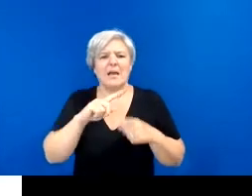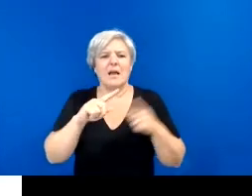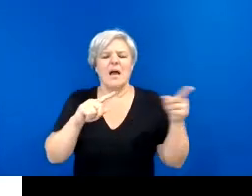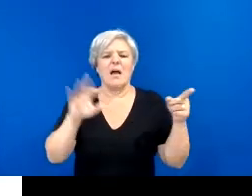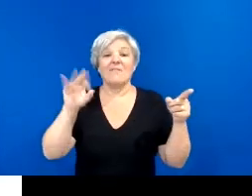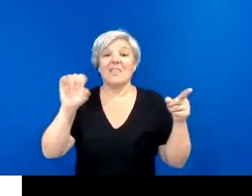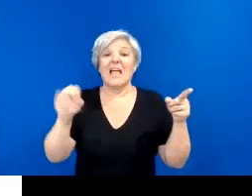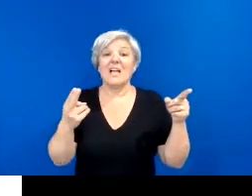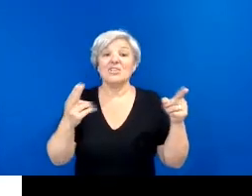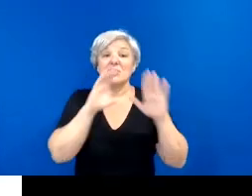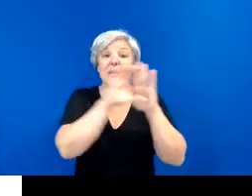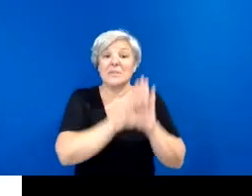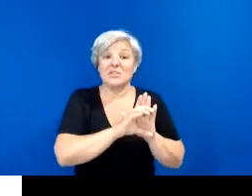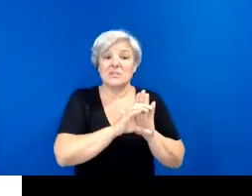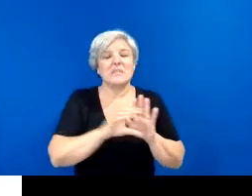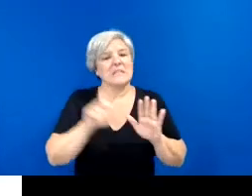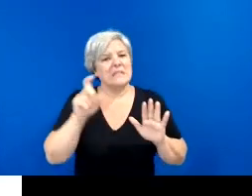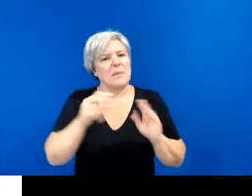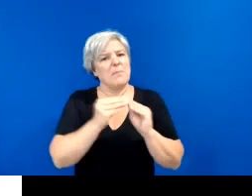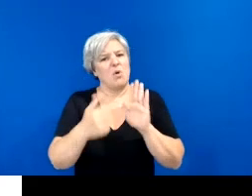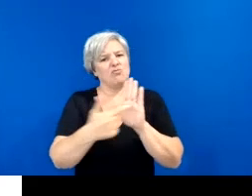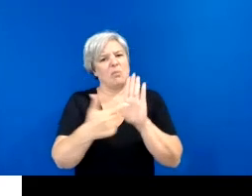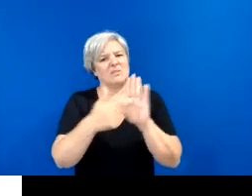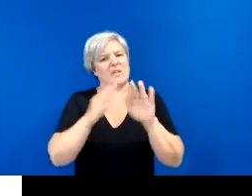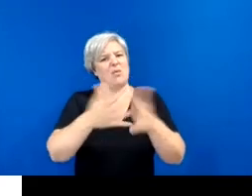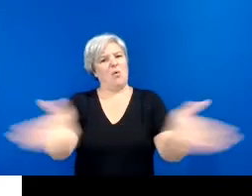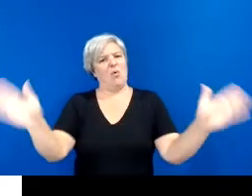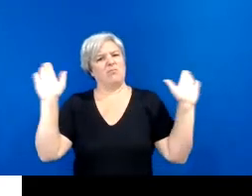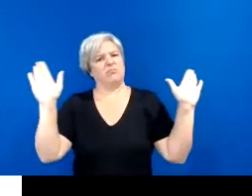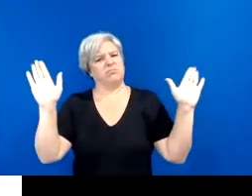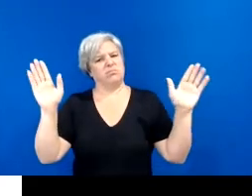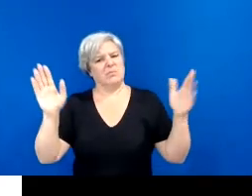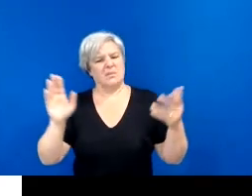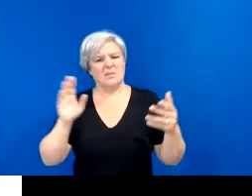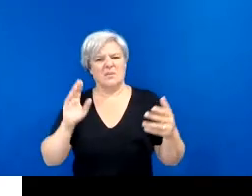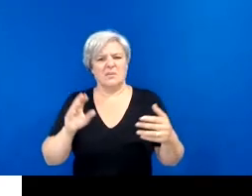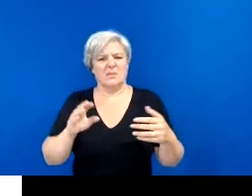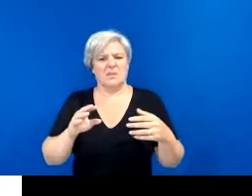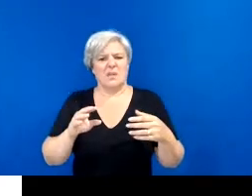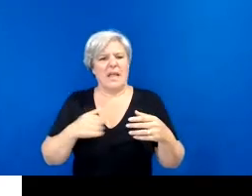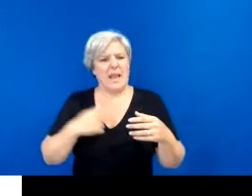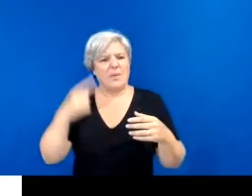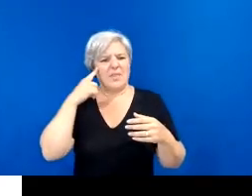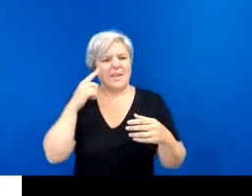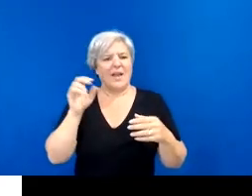and need to be a little more representative, which is I was like, Oh, I'm going to, I'm going to talk about some